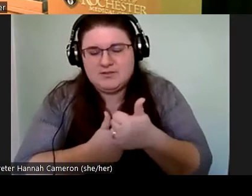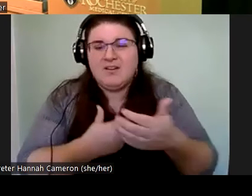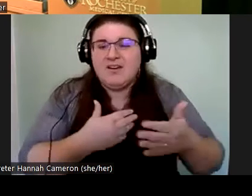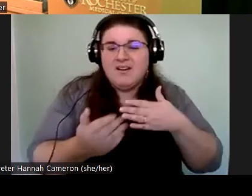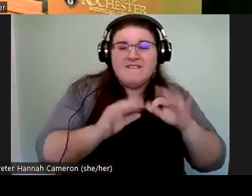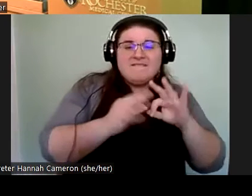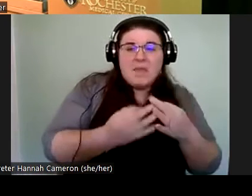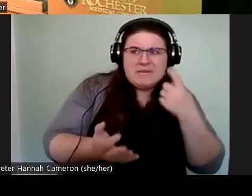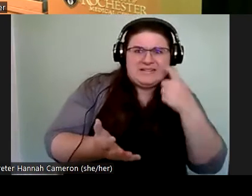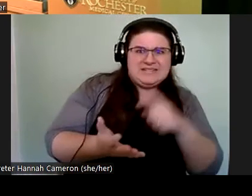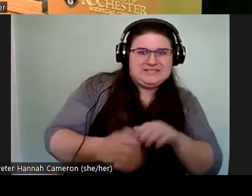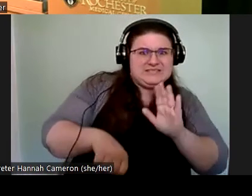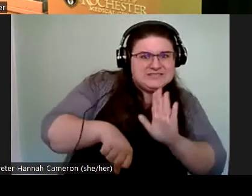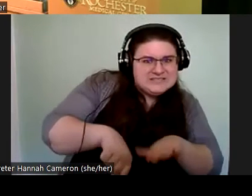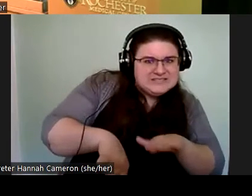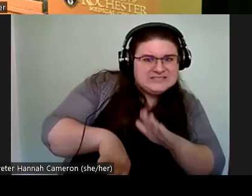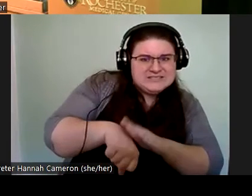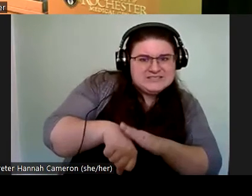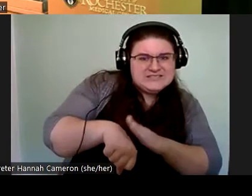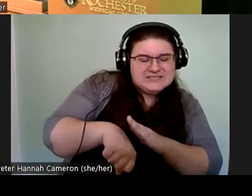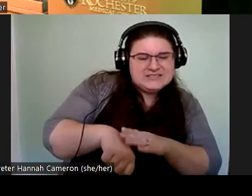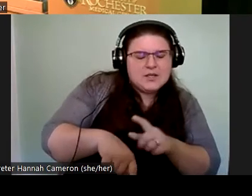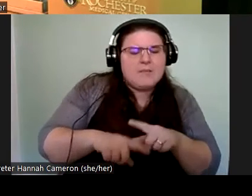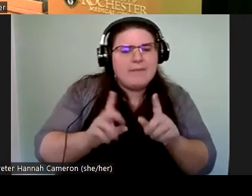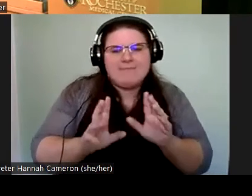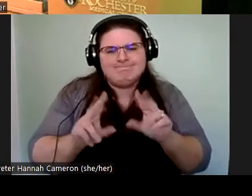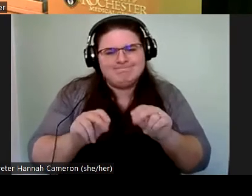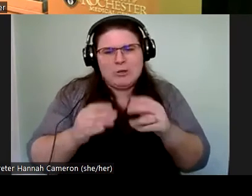warning signs coming on and then making sure they have information about the adult mental